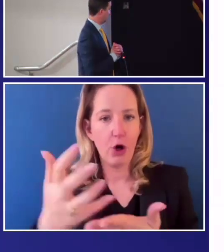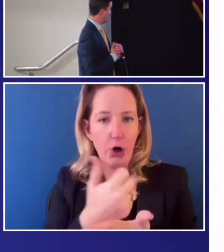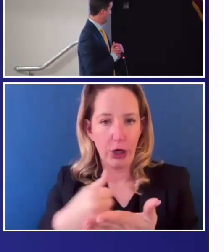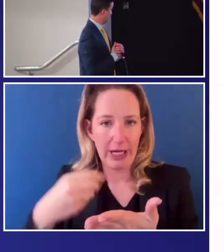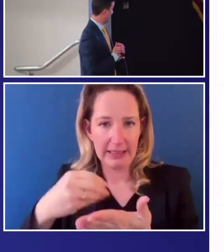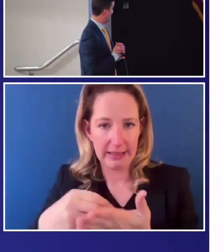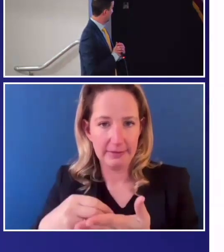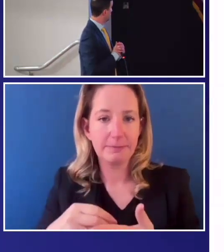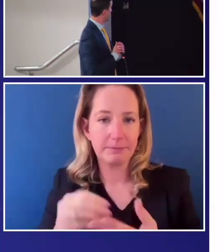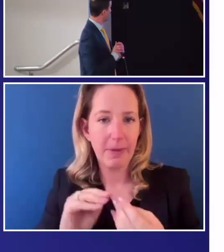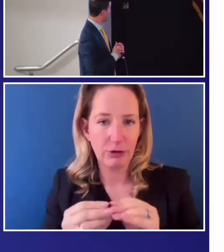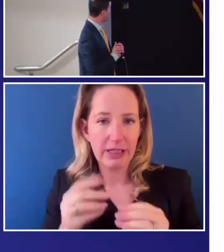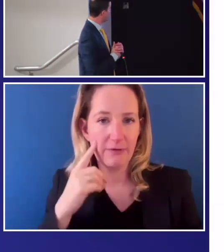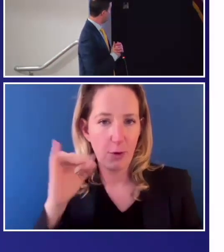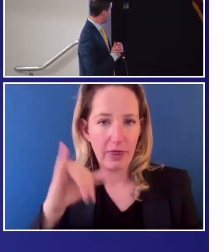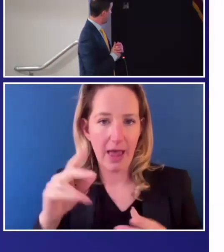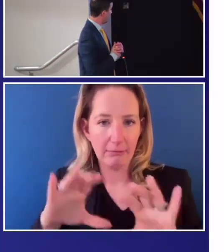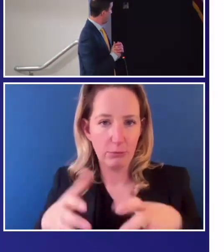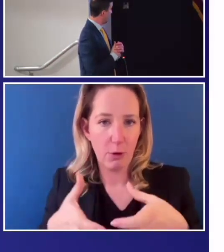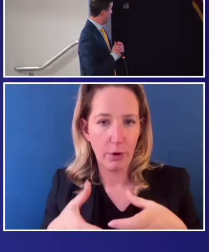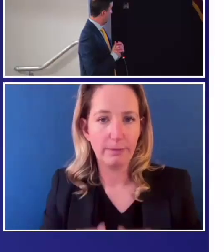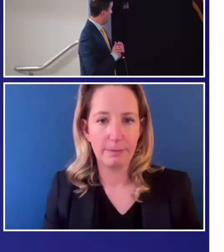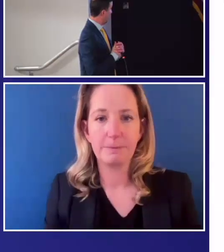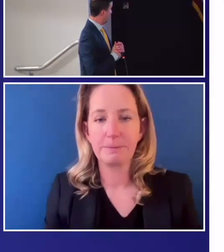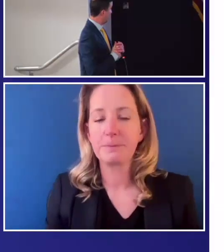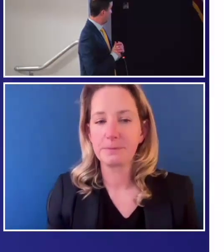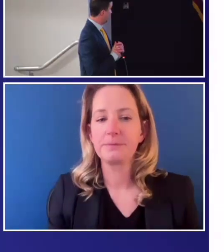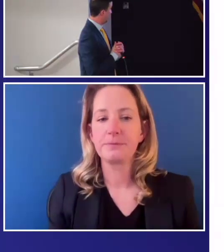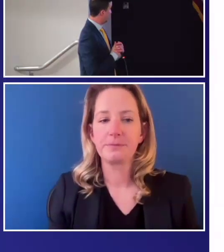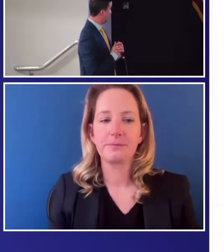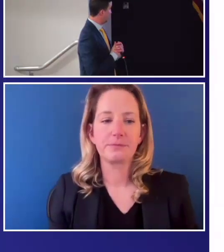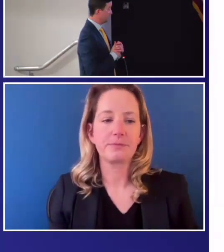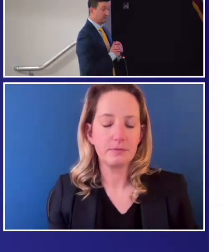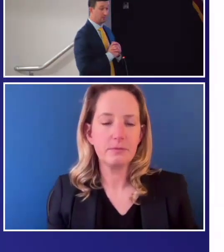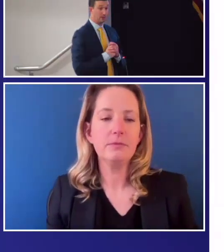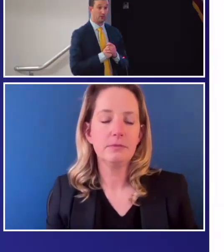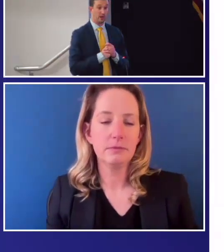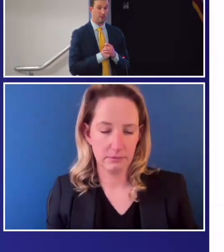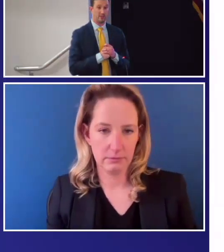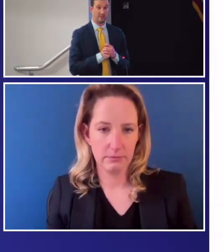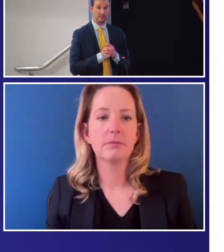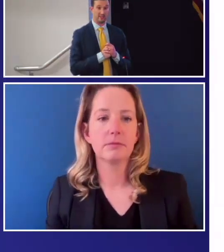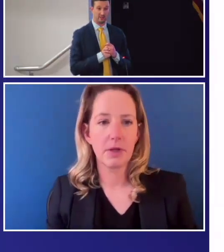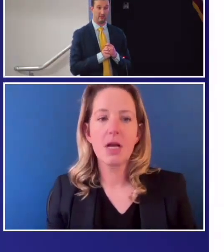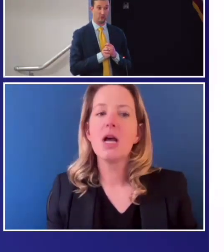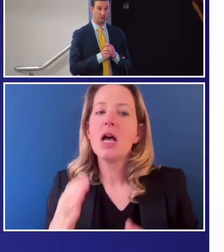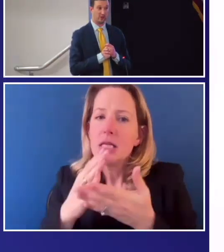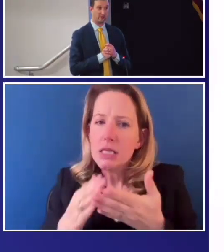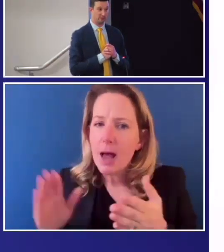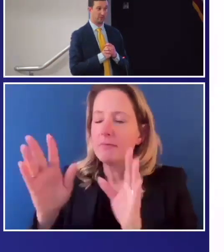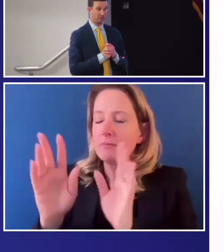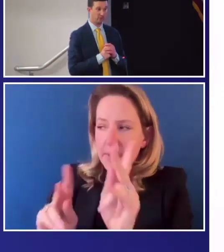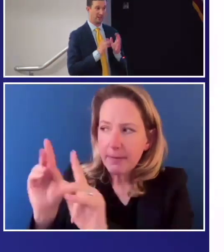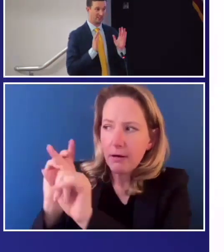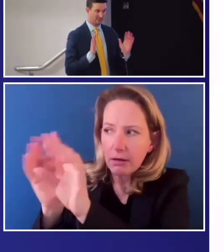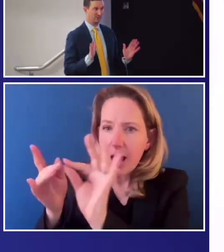Let's go to the next slide. Some people commented that they liked the flowchart from the first one. I --